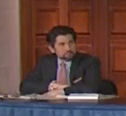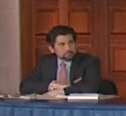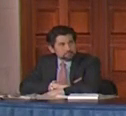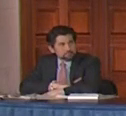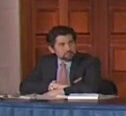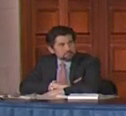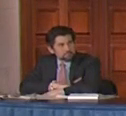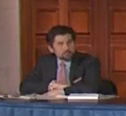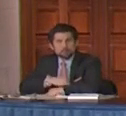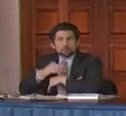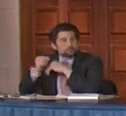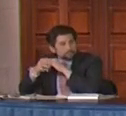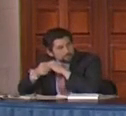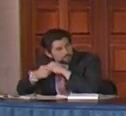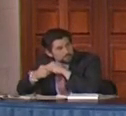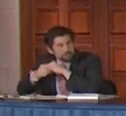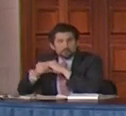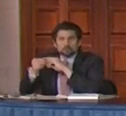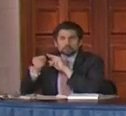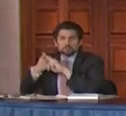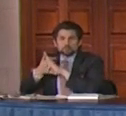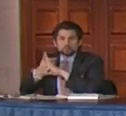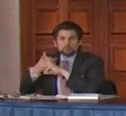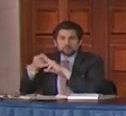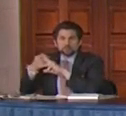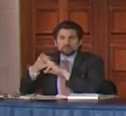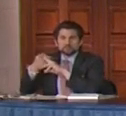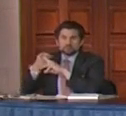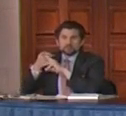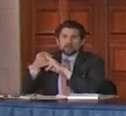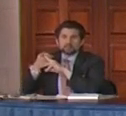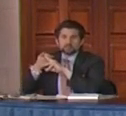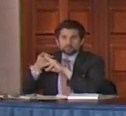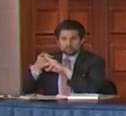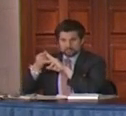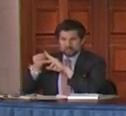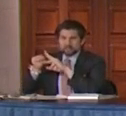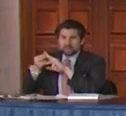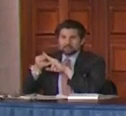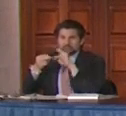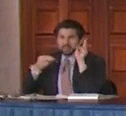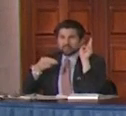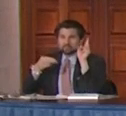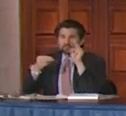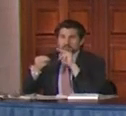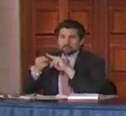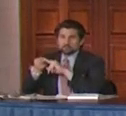SARATOGA, HOW ABOUT THE RACE TRACK OPENING UP THIS SUMMER IF THEY CAN GUARANTEE THE